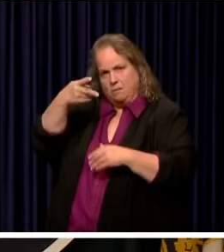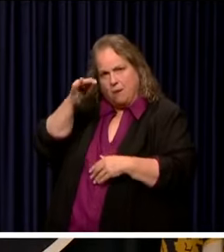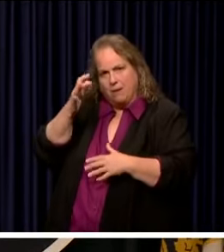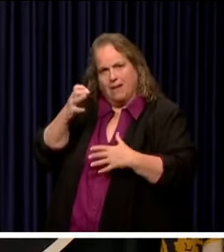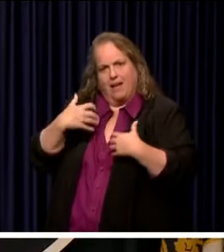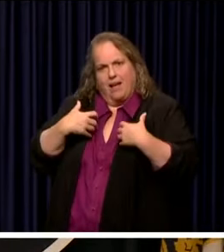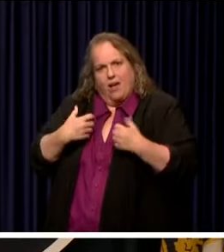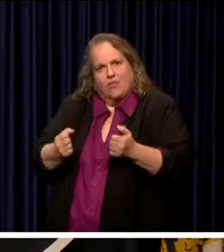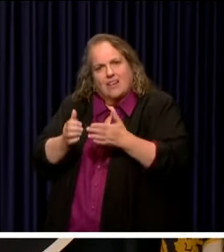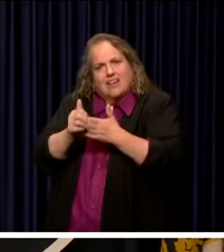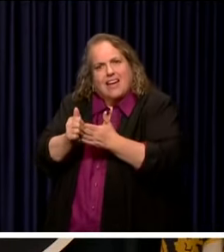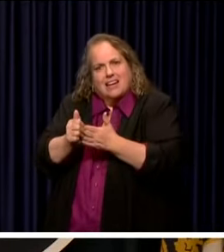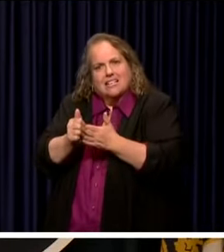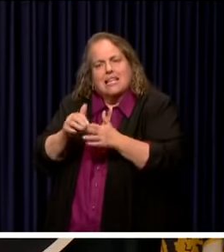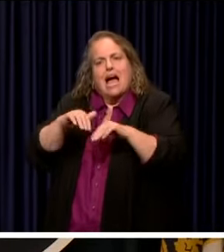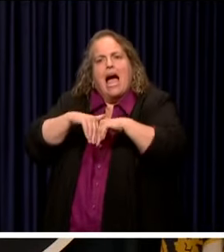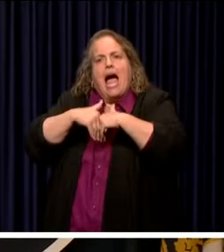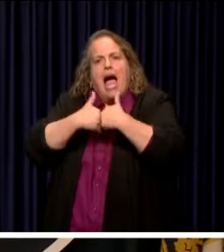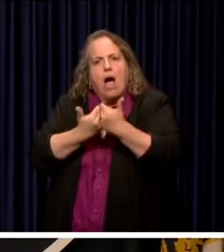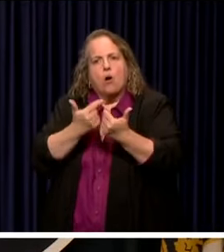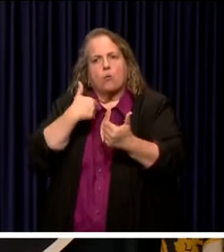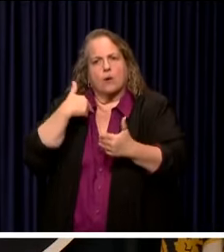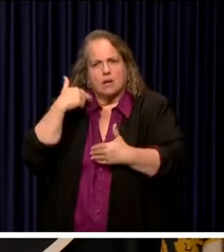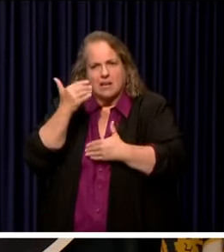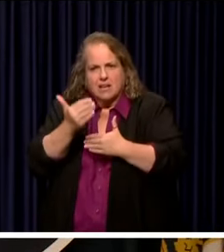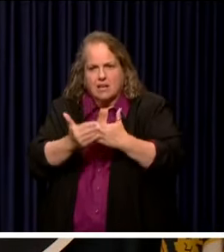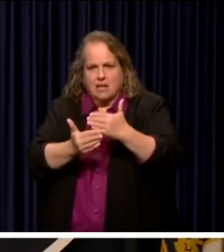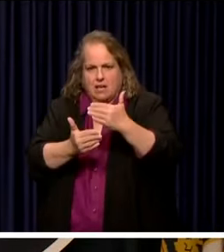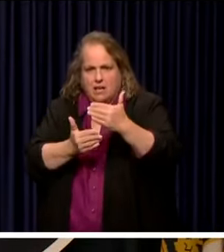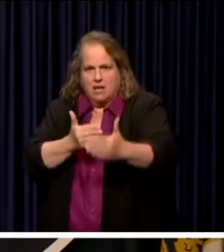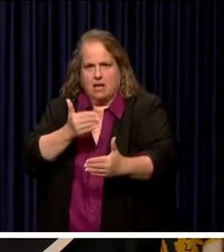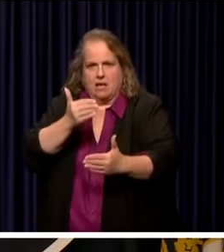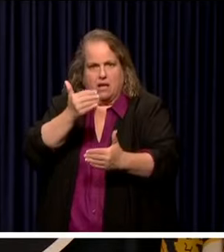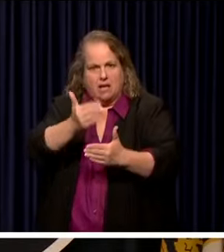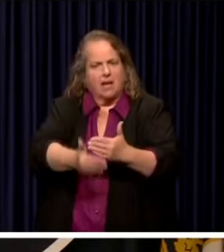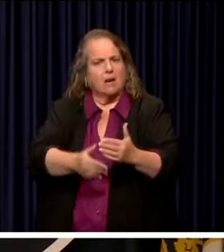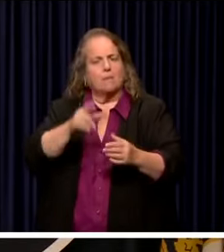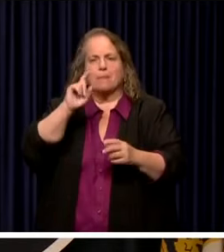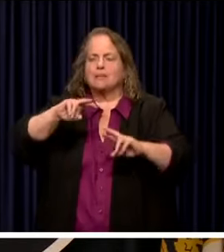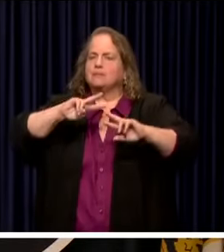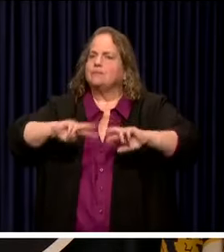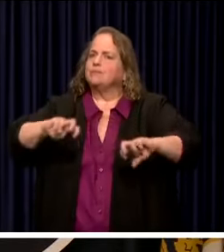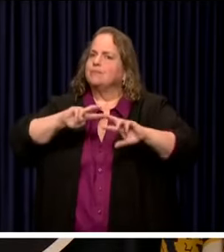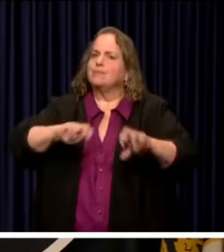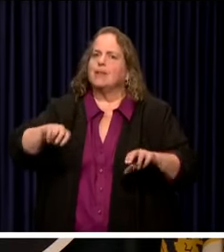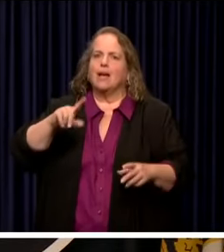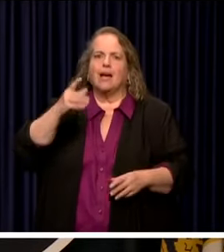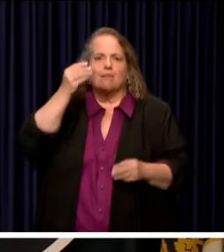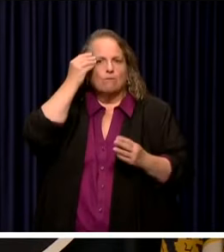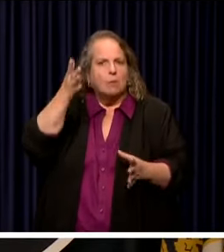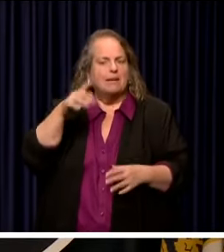LET'S BE COMMITTED TO NOT BEING